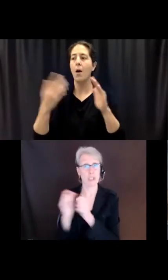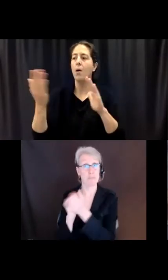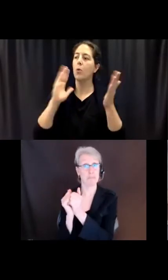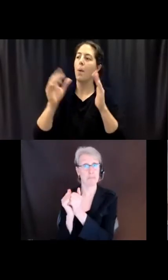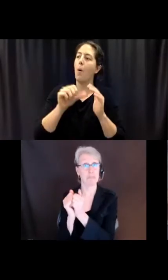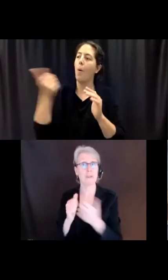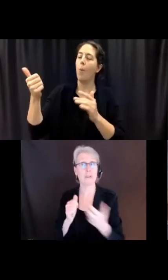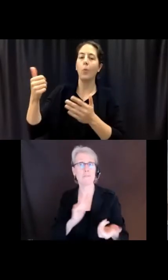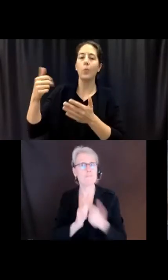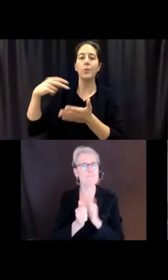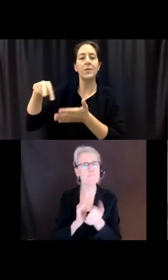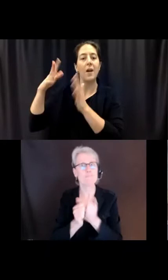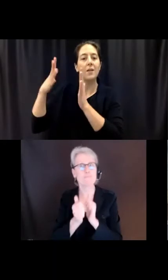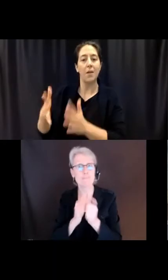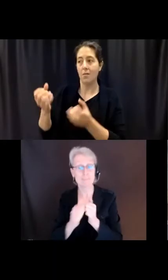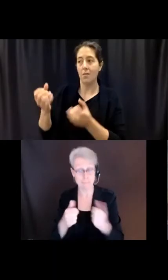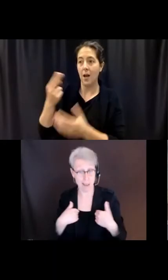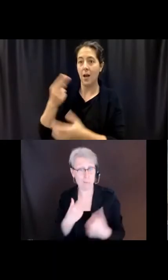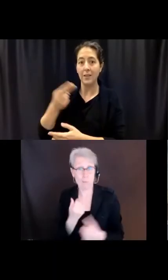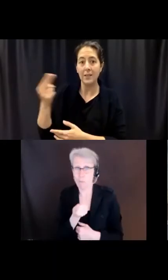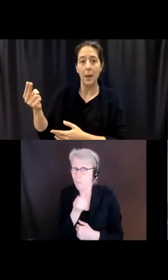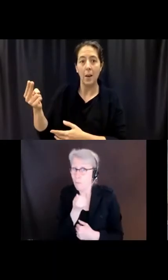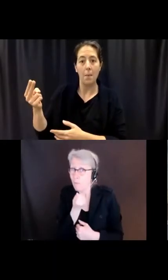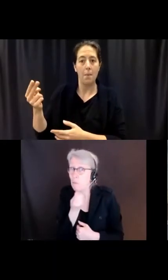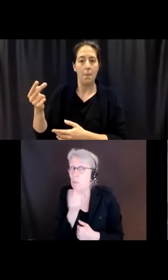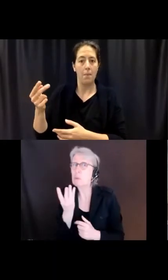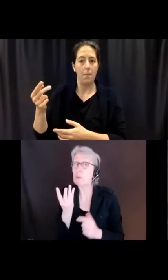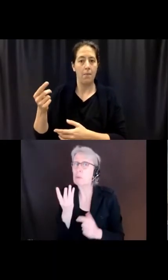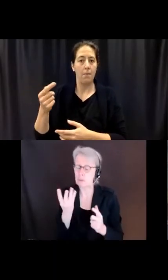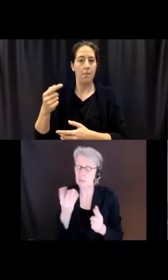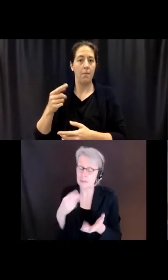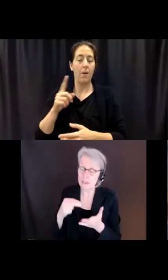AS A WORLDWIDE IMPACT. >> Kristina: I LOVE THAT. >> Luca: I HAVE GOTTEN TO RECOGNIZE